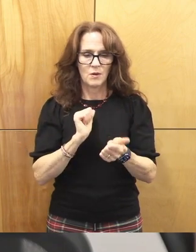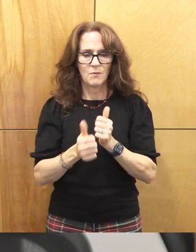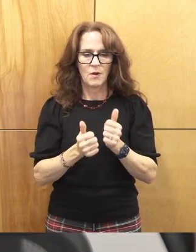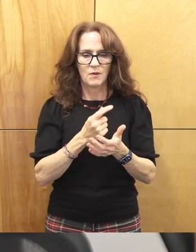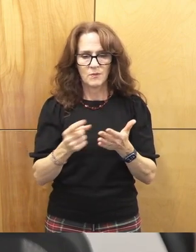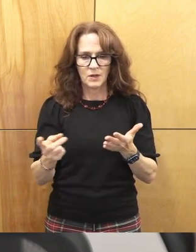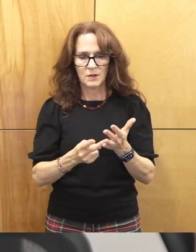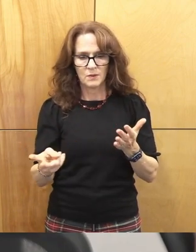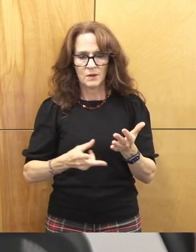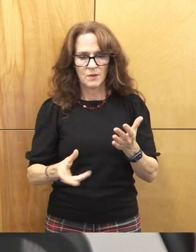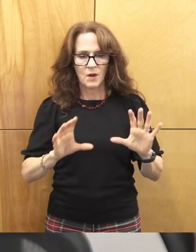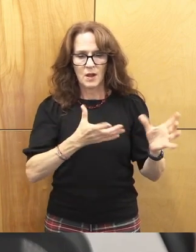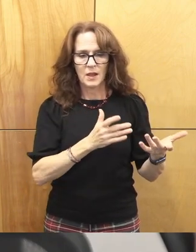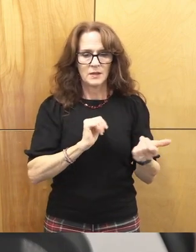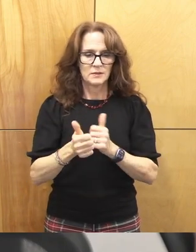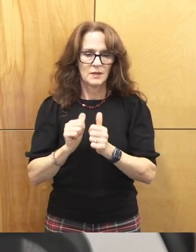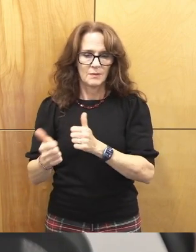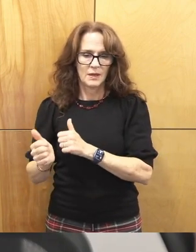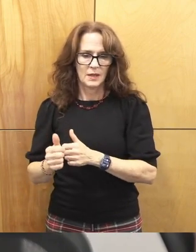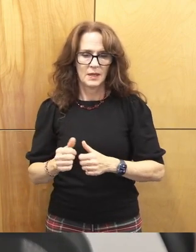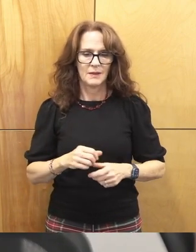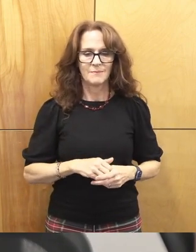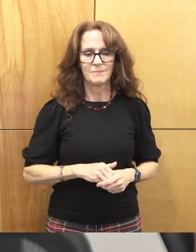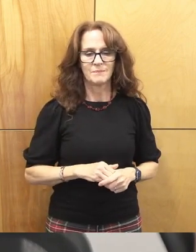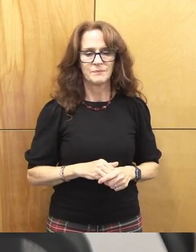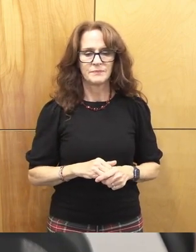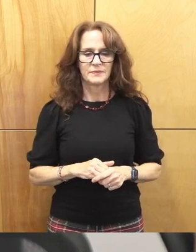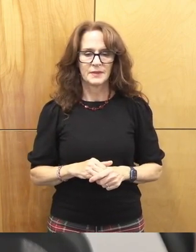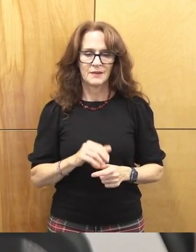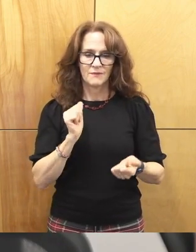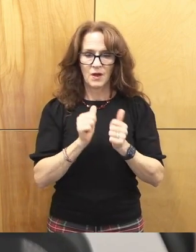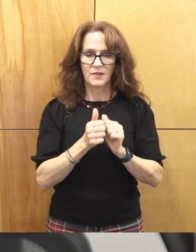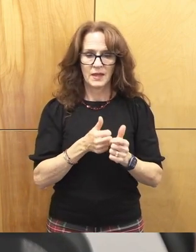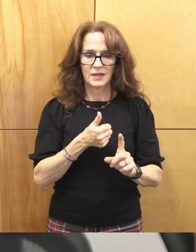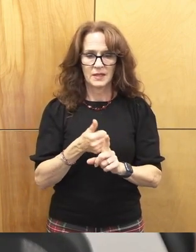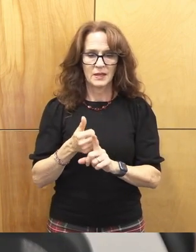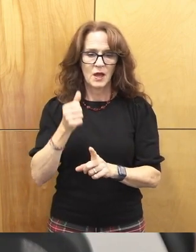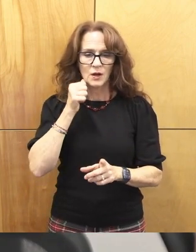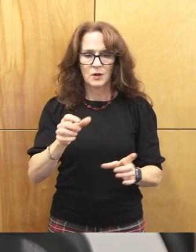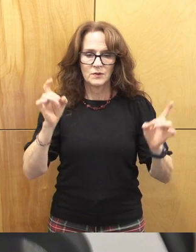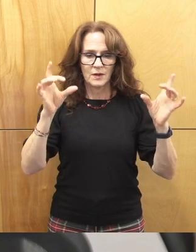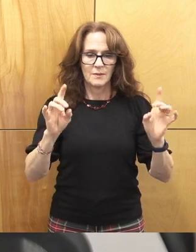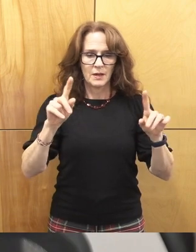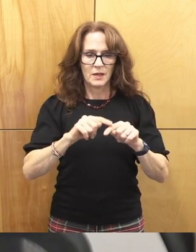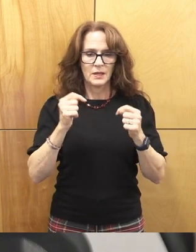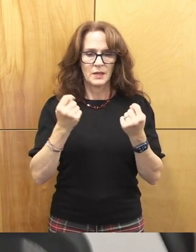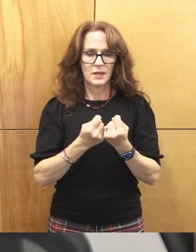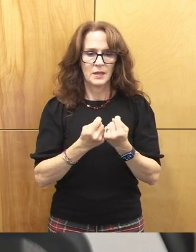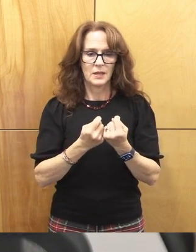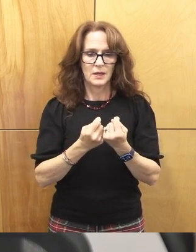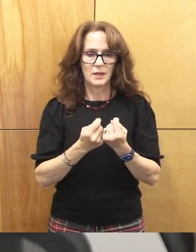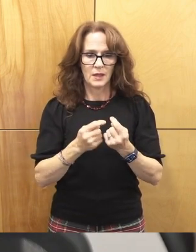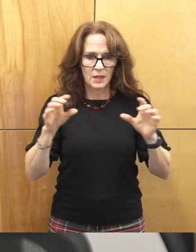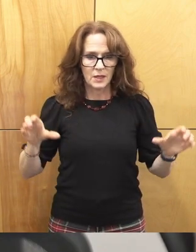for our classes to compete in. As for our athletics, our girls volleyball team is doing great so far